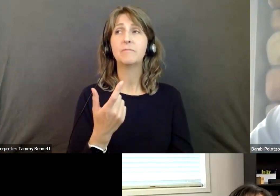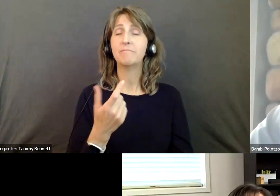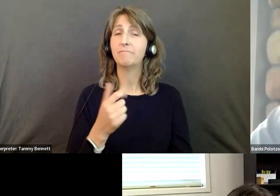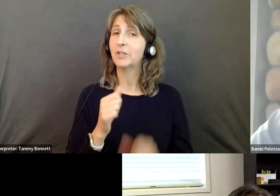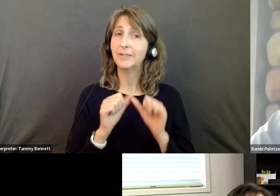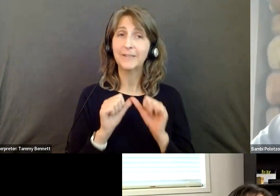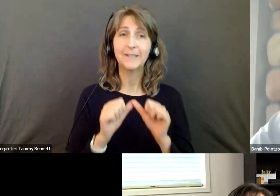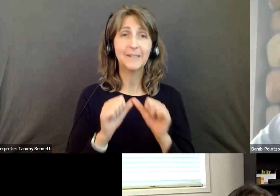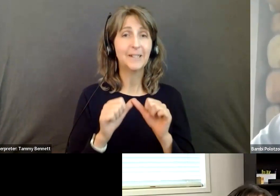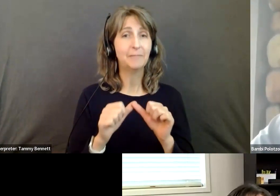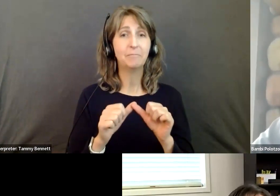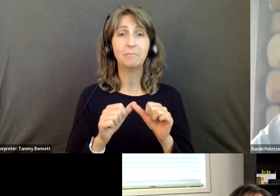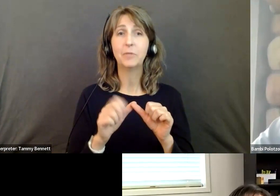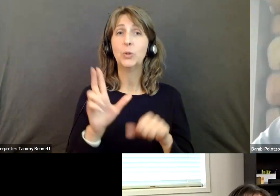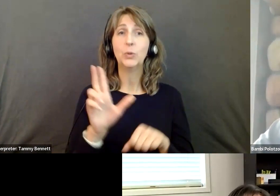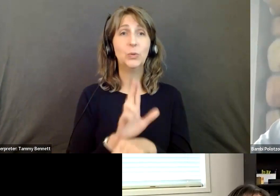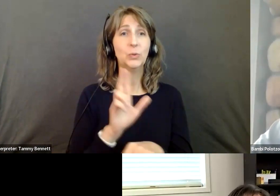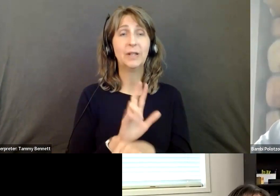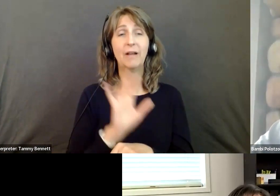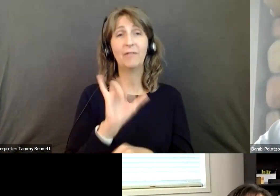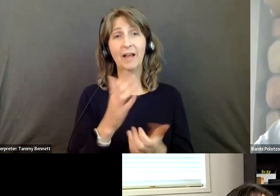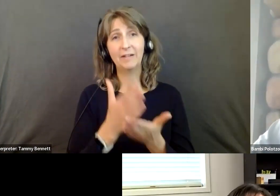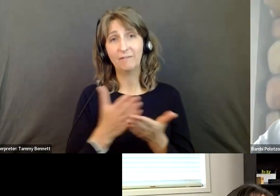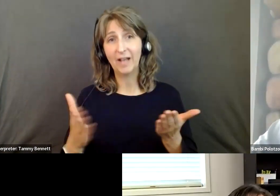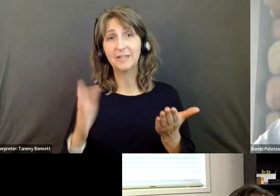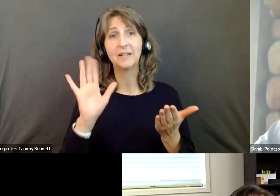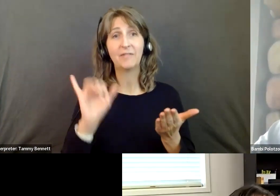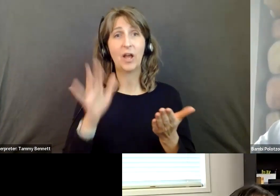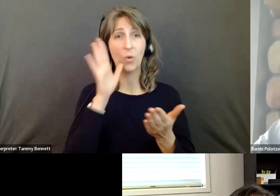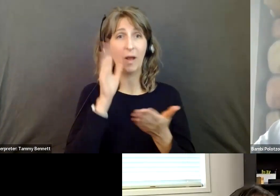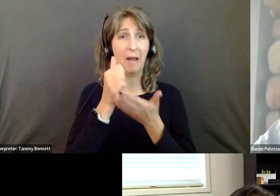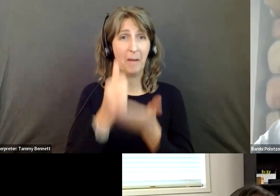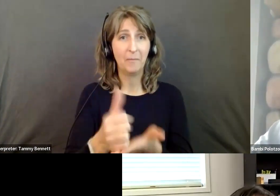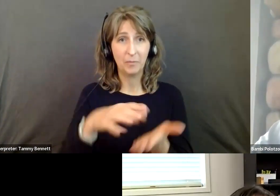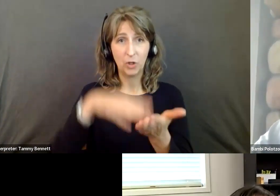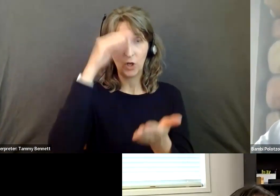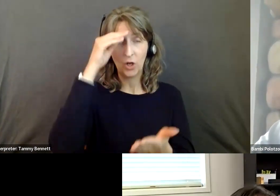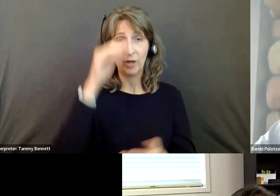And use the device. So, you're not gonna ever learn it if you don't use it.